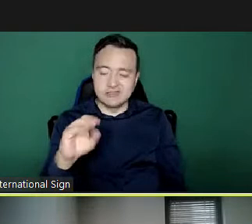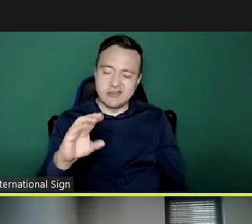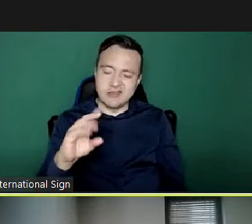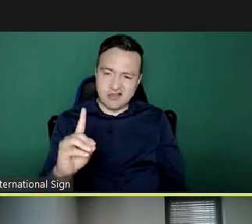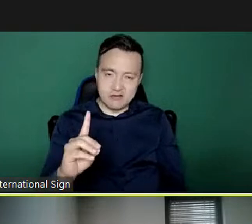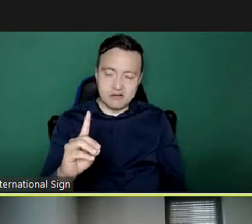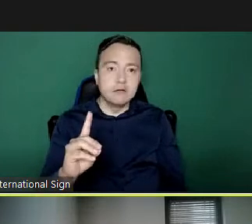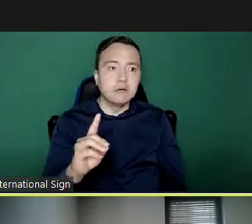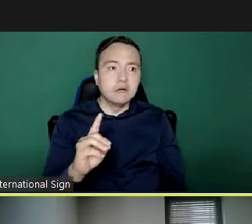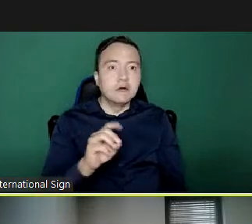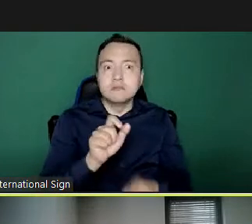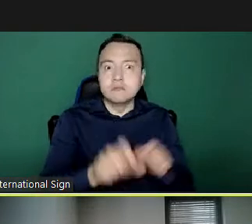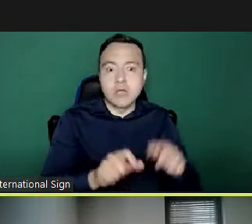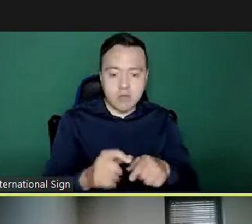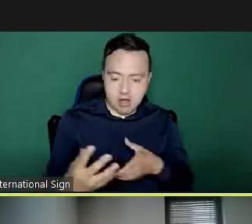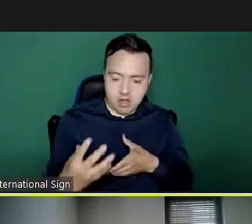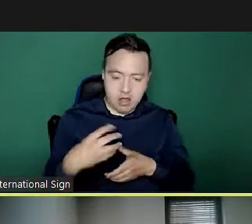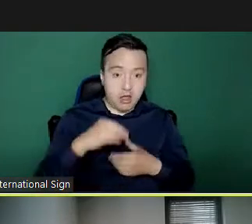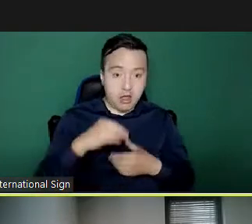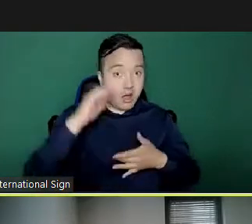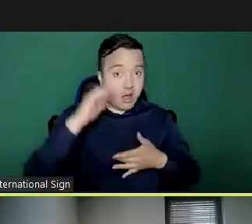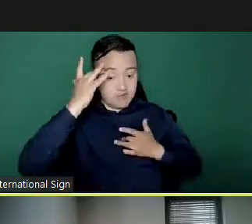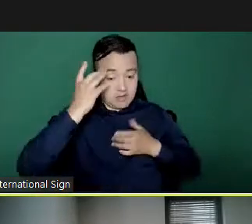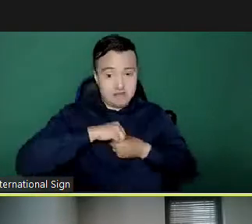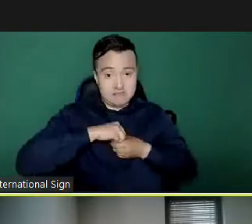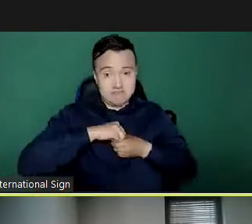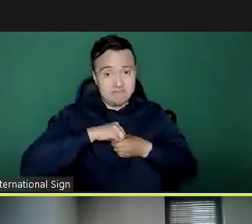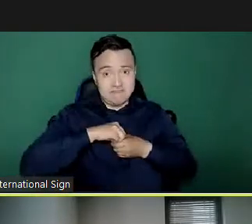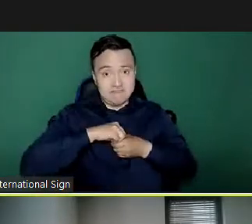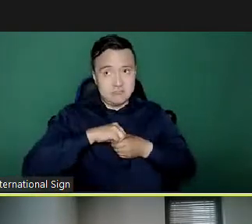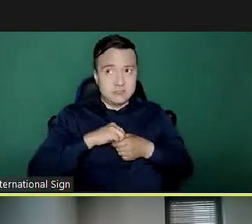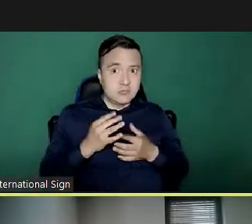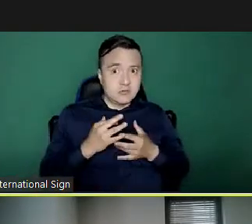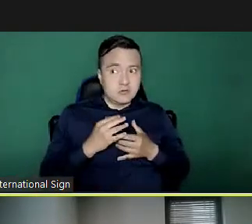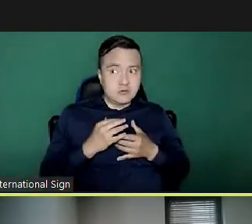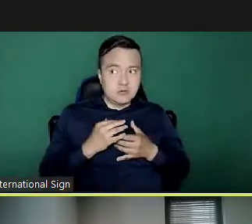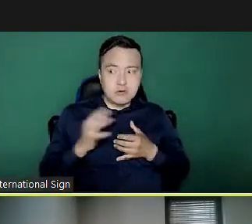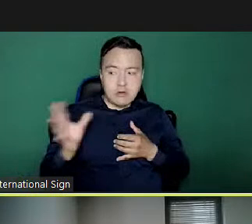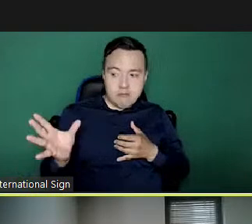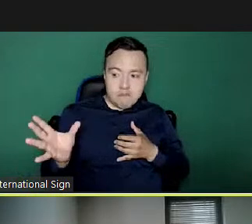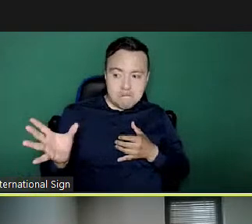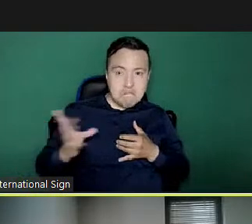exacerbate the range of mental health conditions.